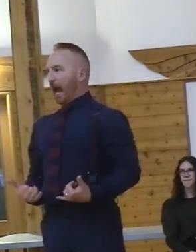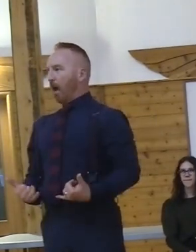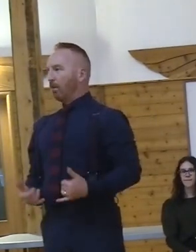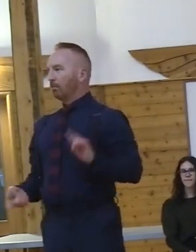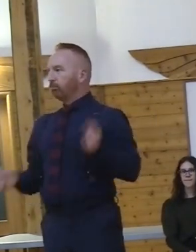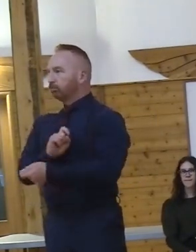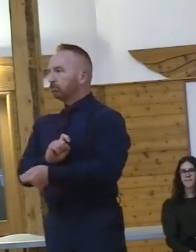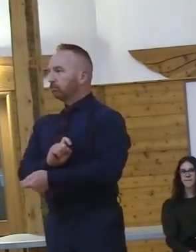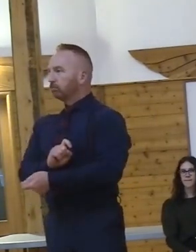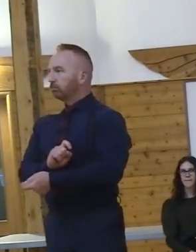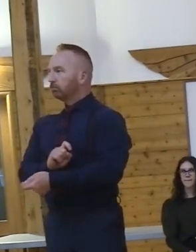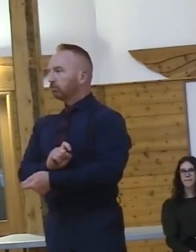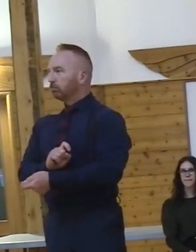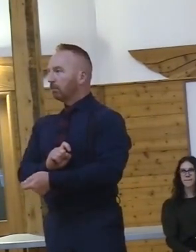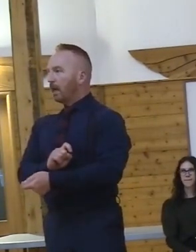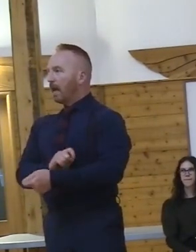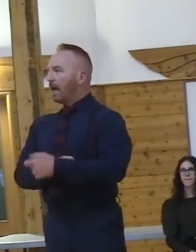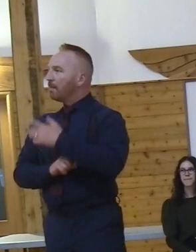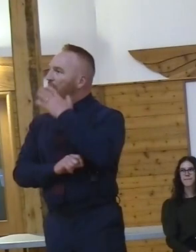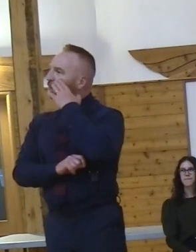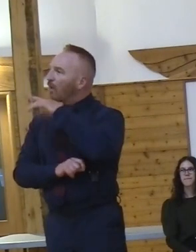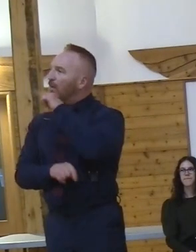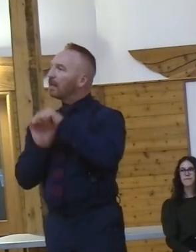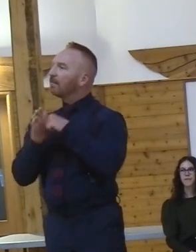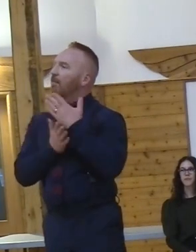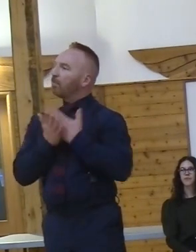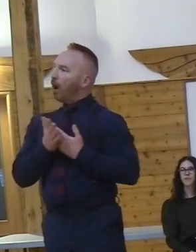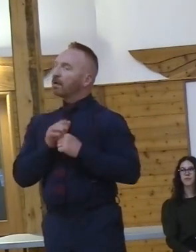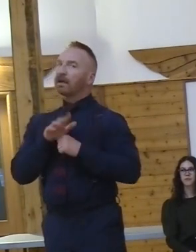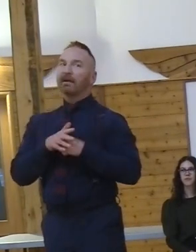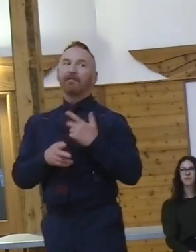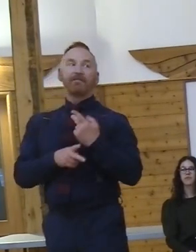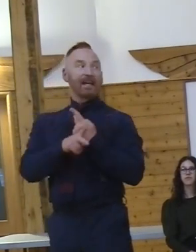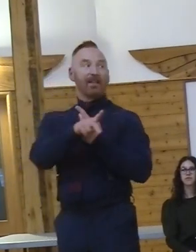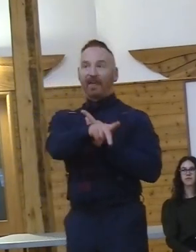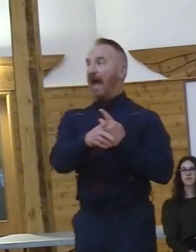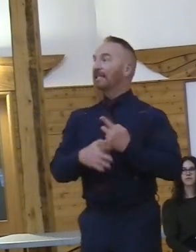But I know who needs joy too and that's part of what Decolonize Beatz is about.